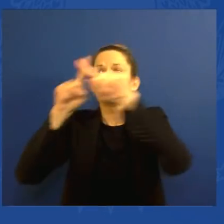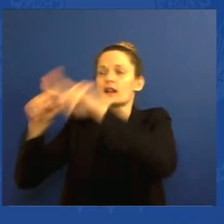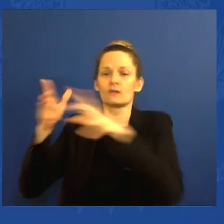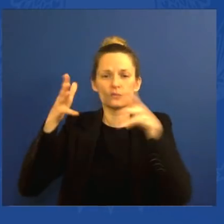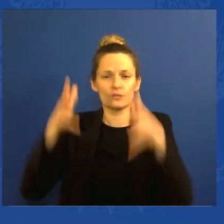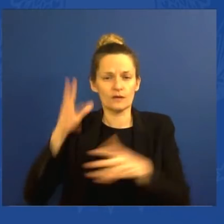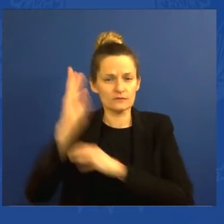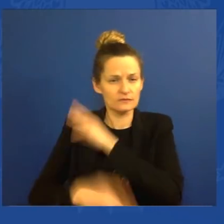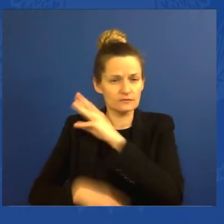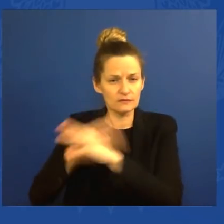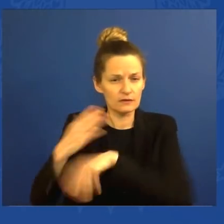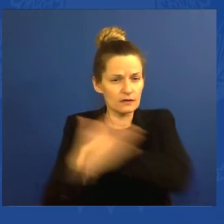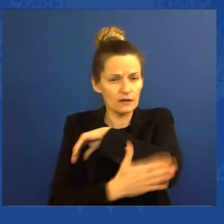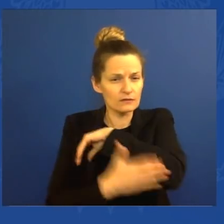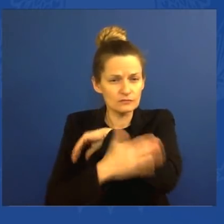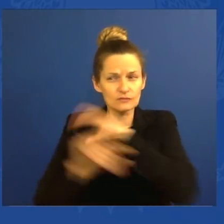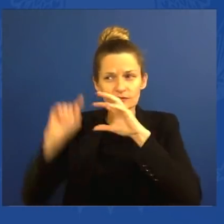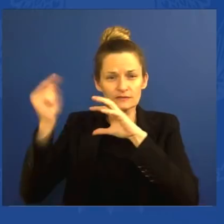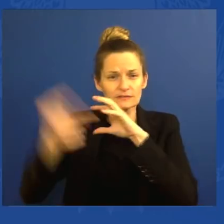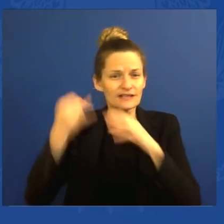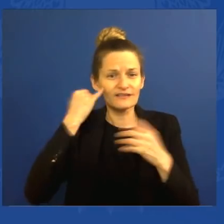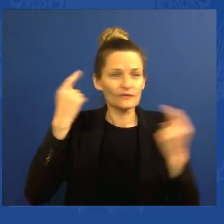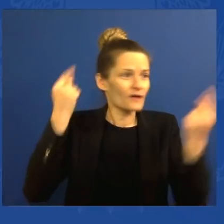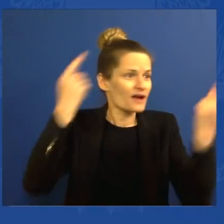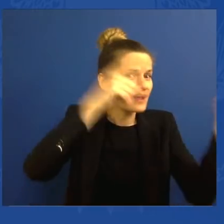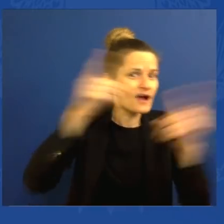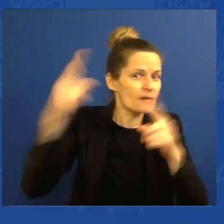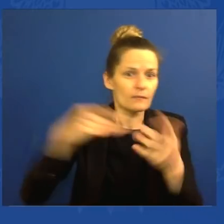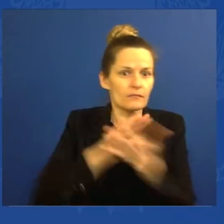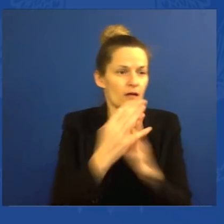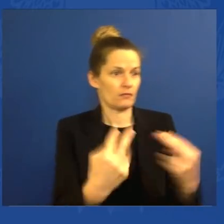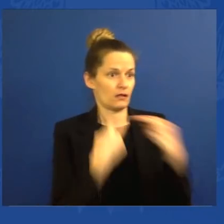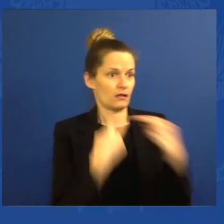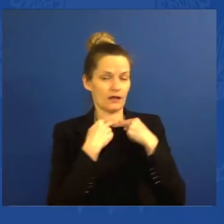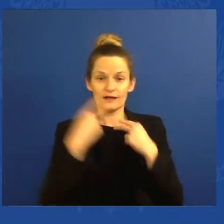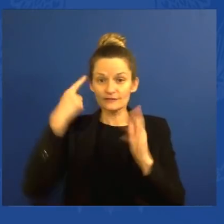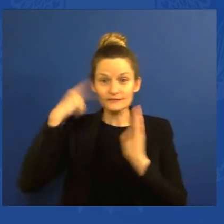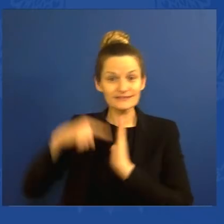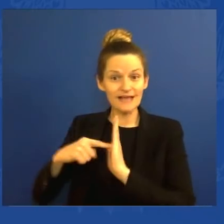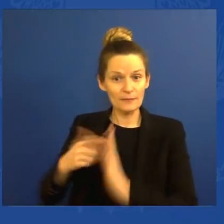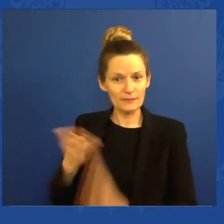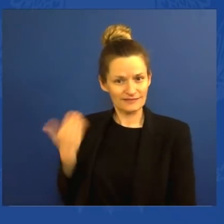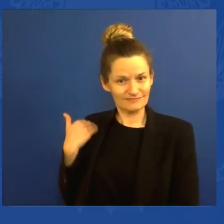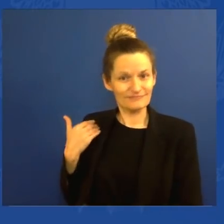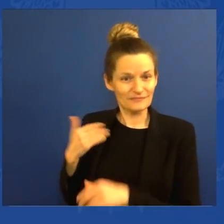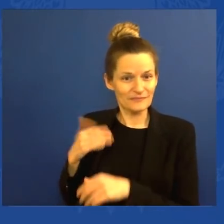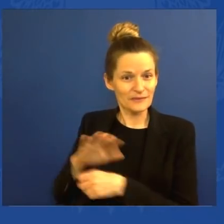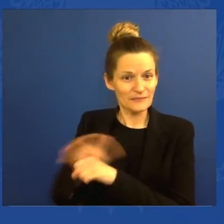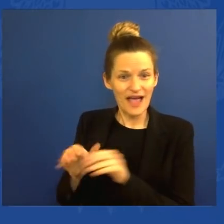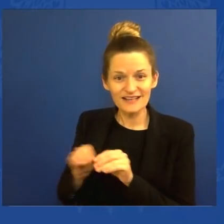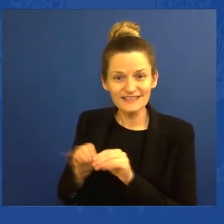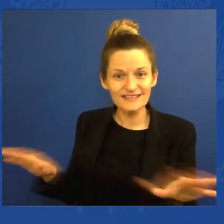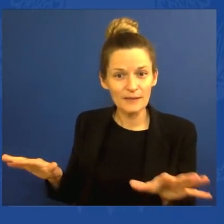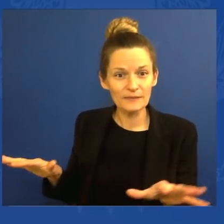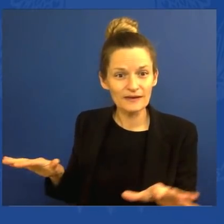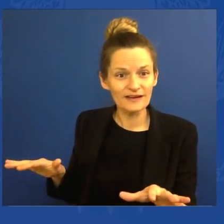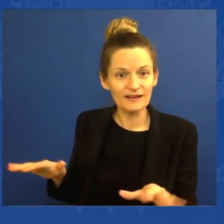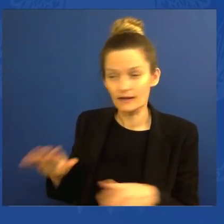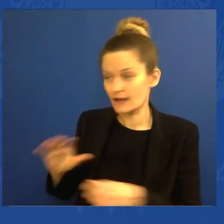And I saw it during the pandemic that when we needed it the most, we were in short supply of masks, gowns, gloves,